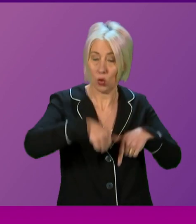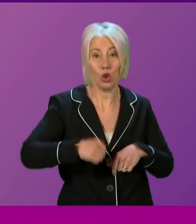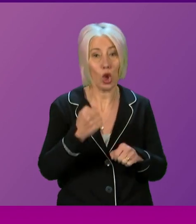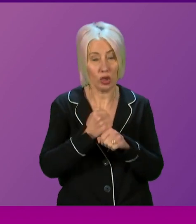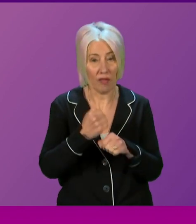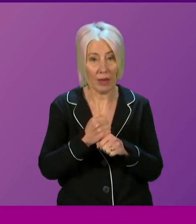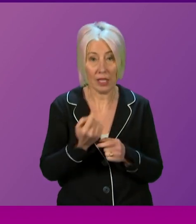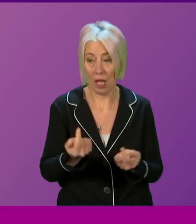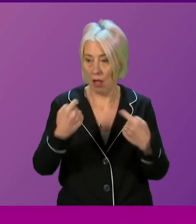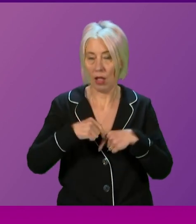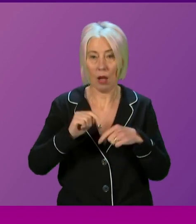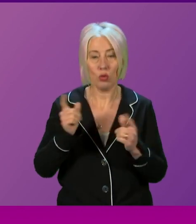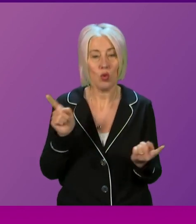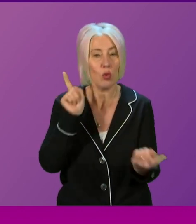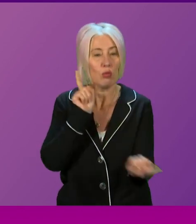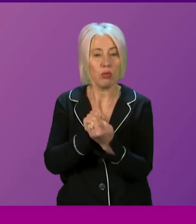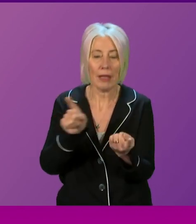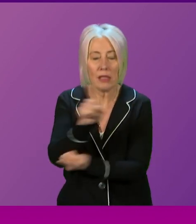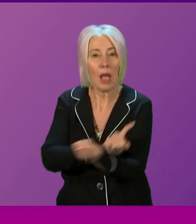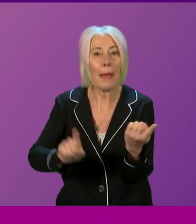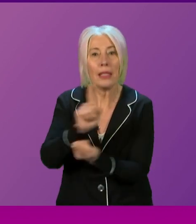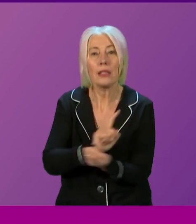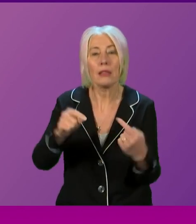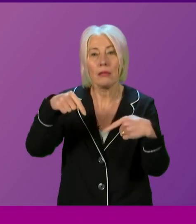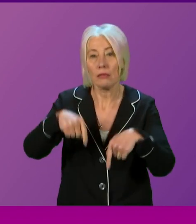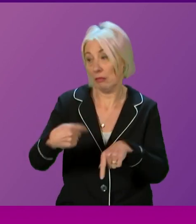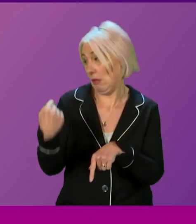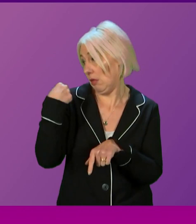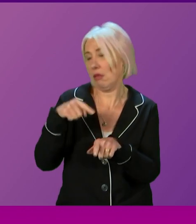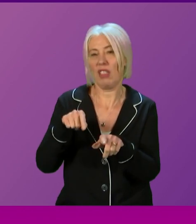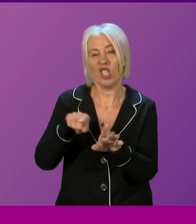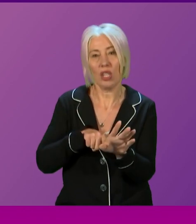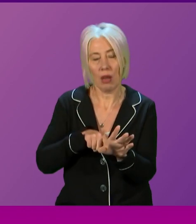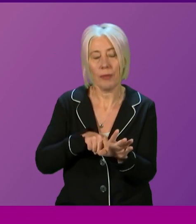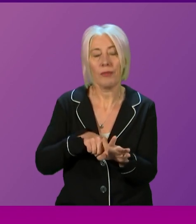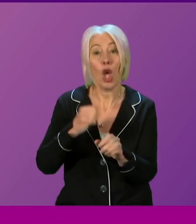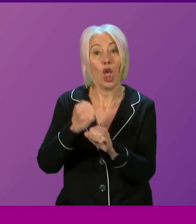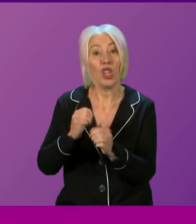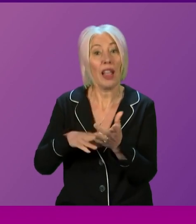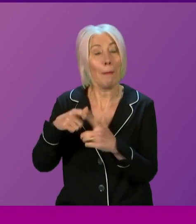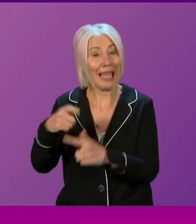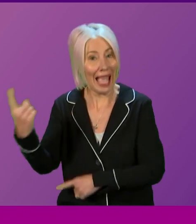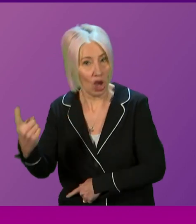She attended the summit that we held earlier this year, which Gillian Mackay also attended.